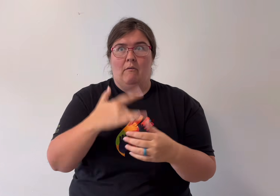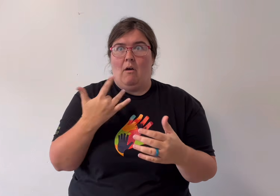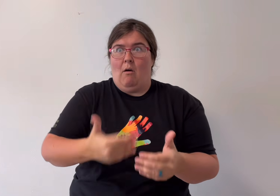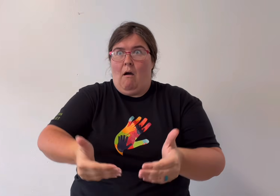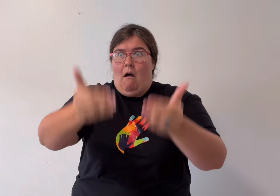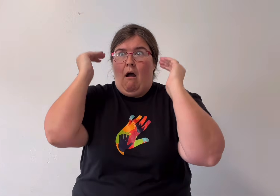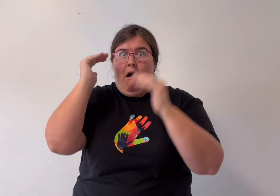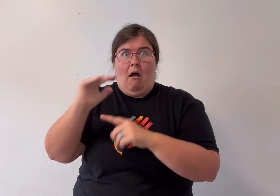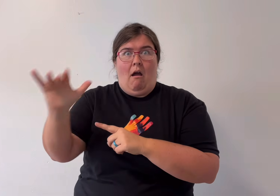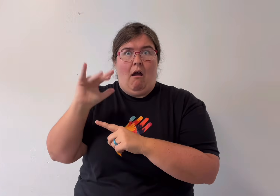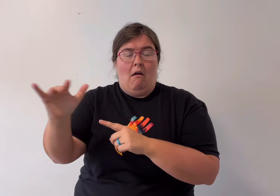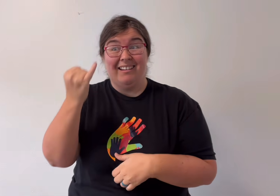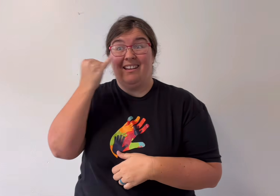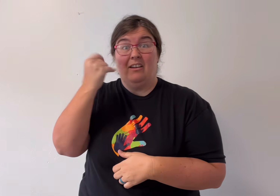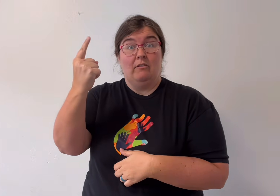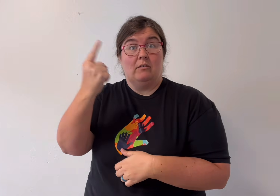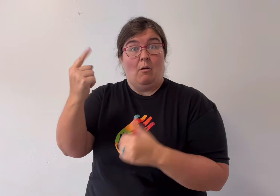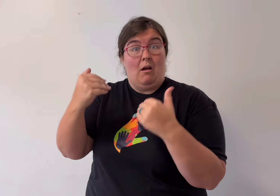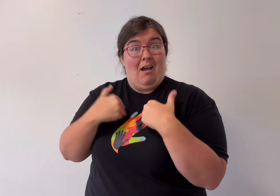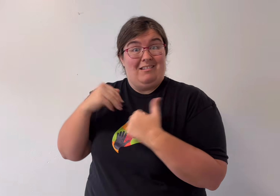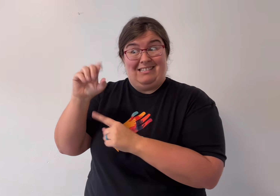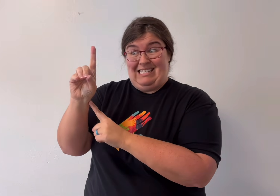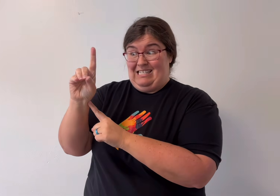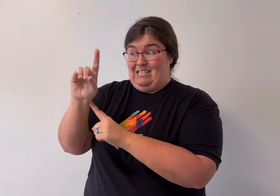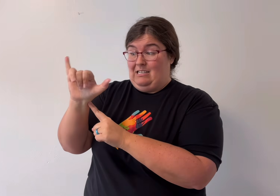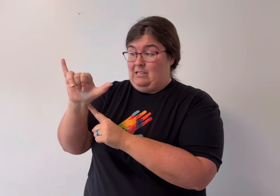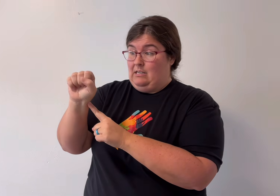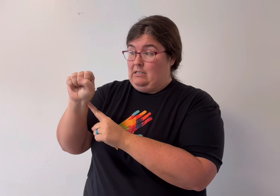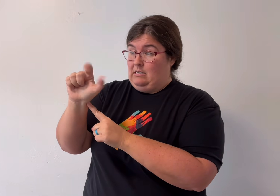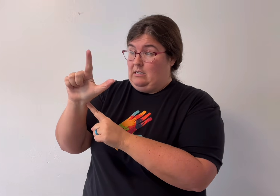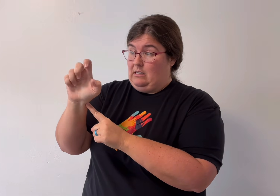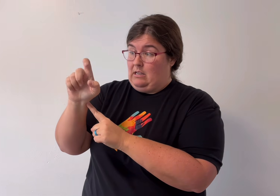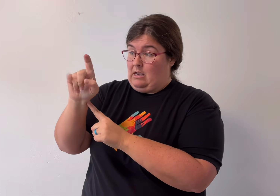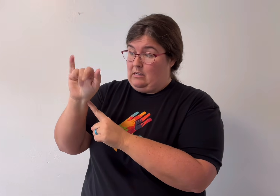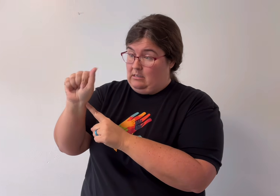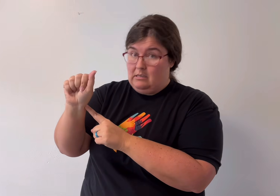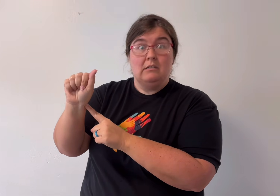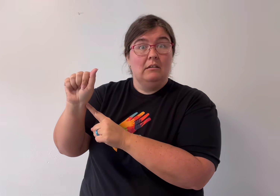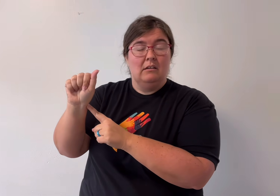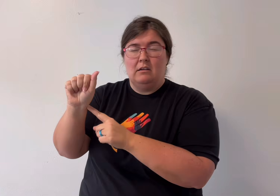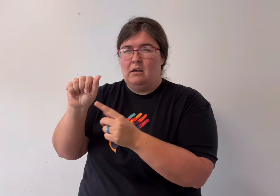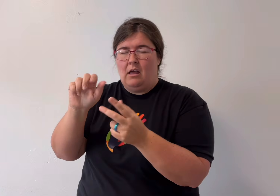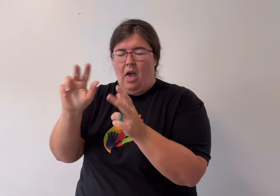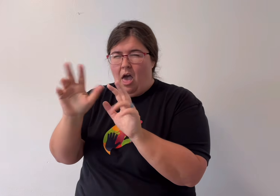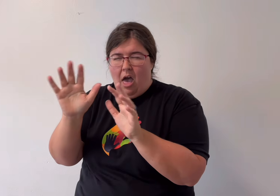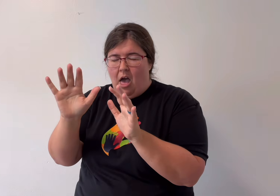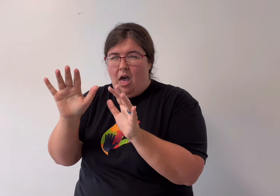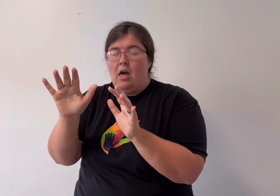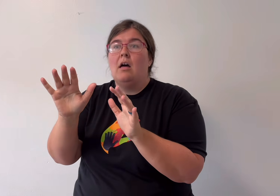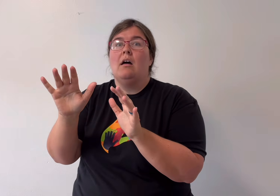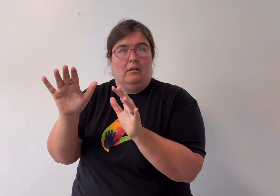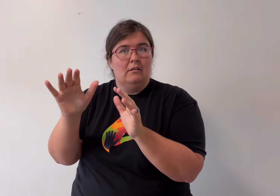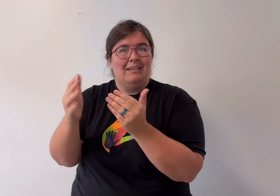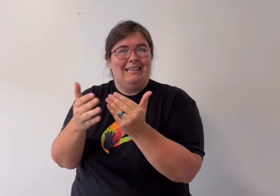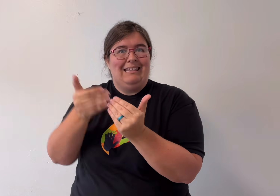If someone's feeling completely overwhelmed by fingerspelling or if they have dyslexia and so fingerspelling is really hard to decipher,